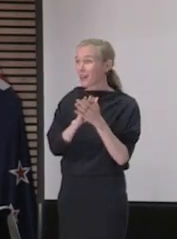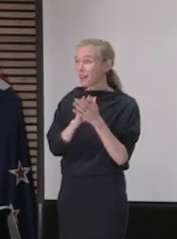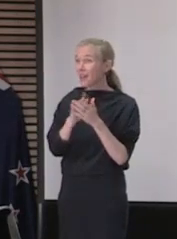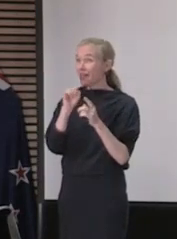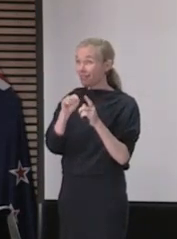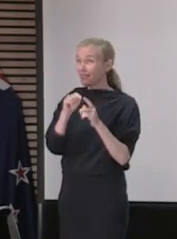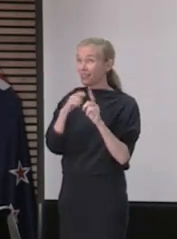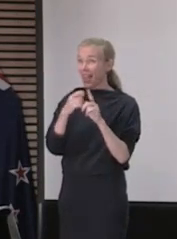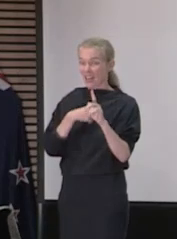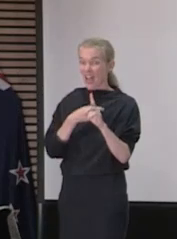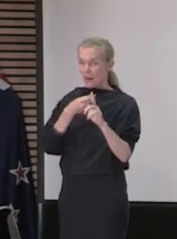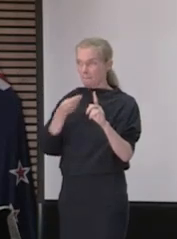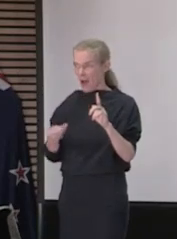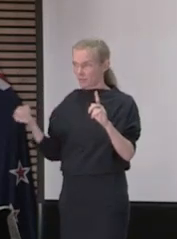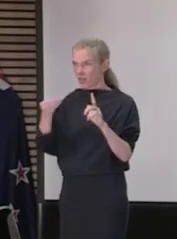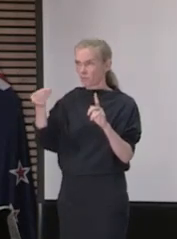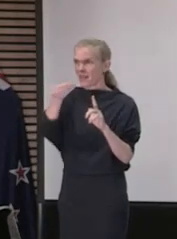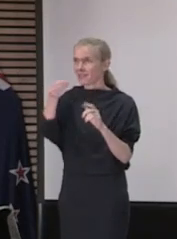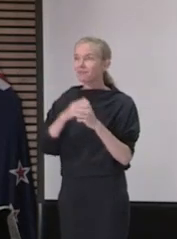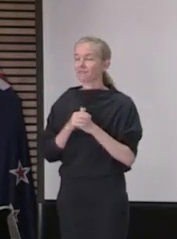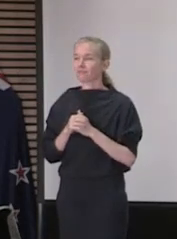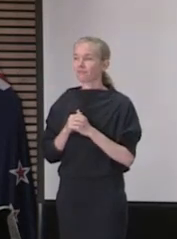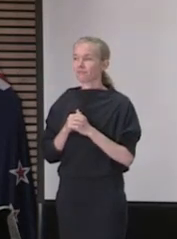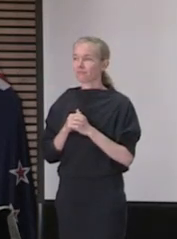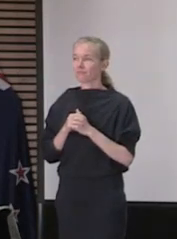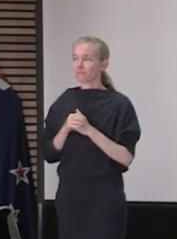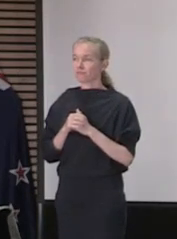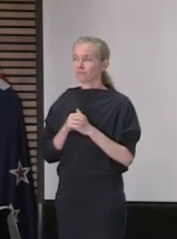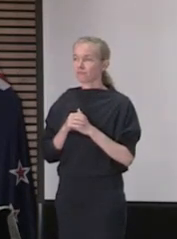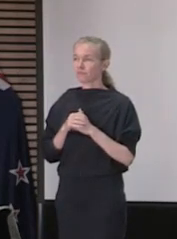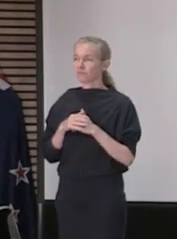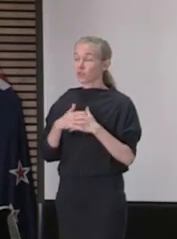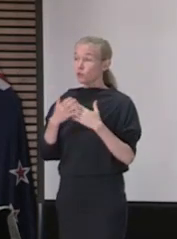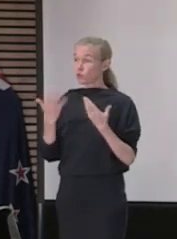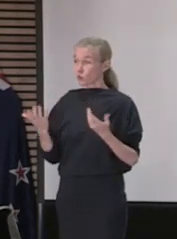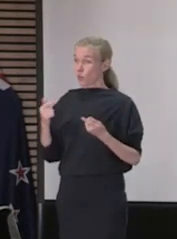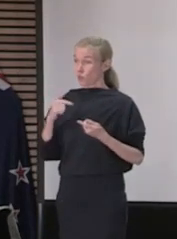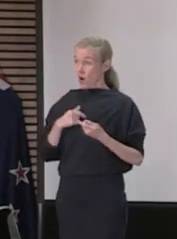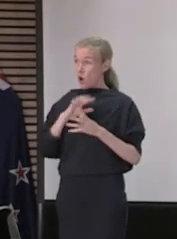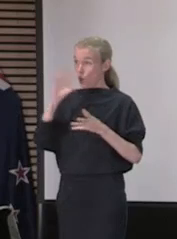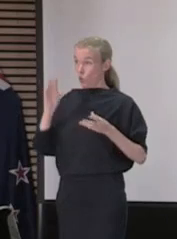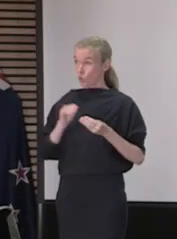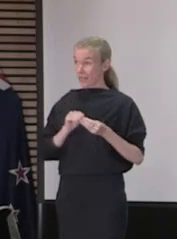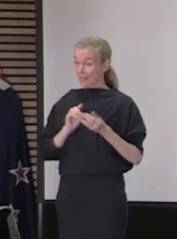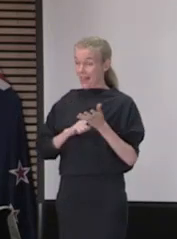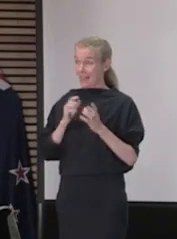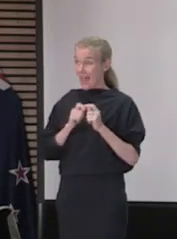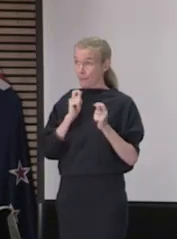And if Ican just take a quick minute, just to give you that accuratefigure of the total lab teststo date.